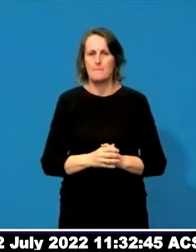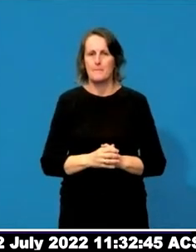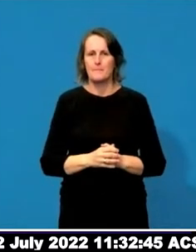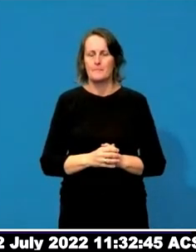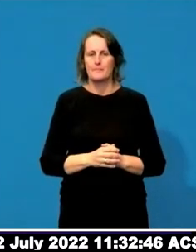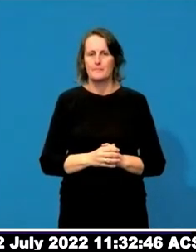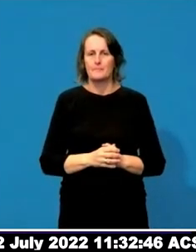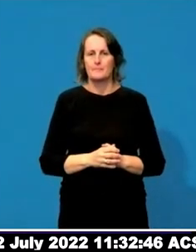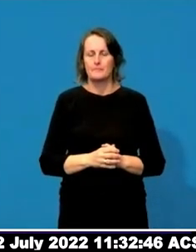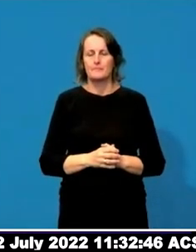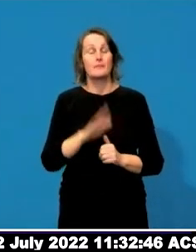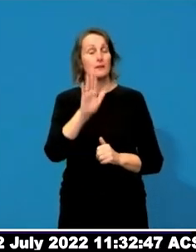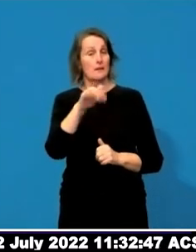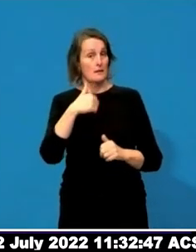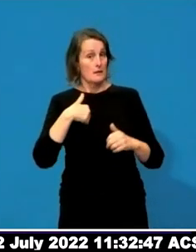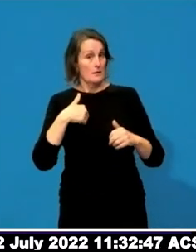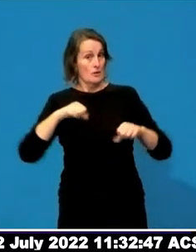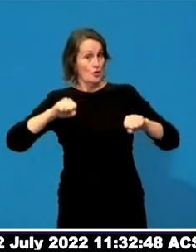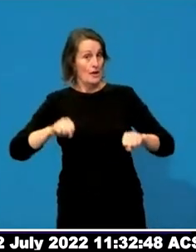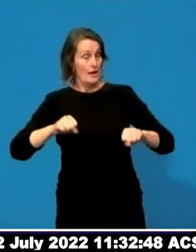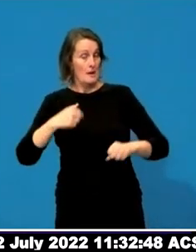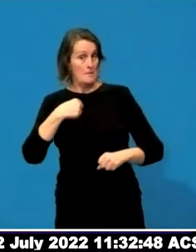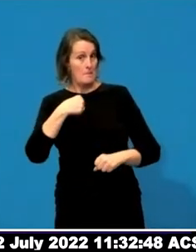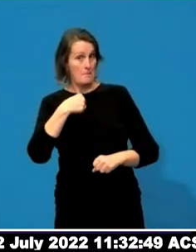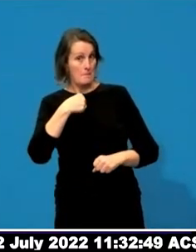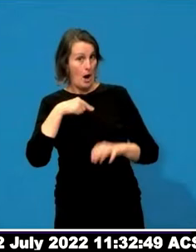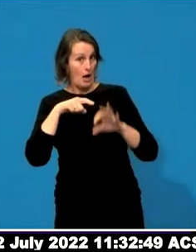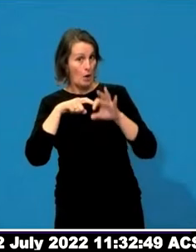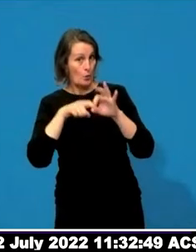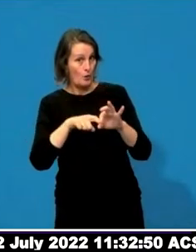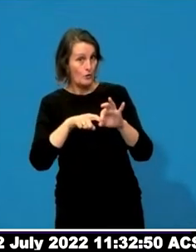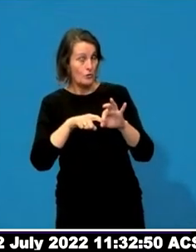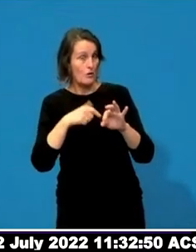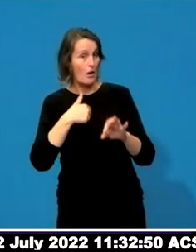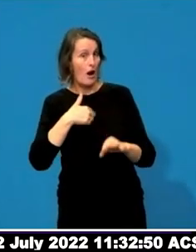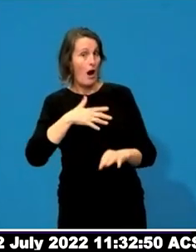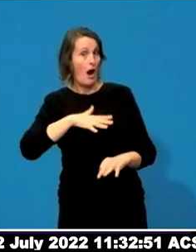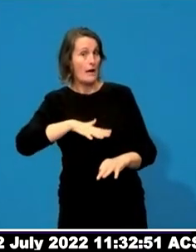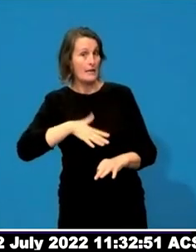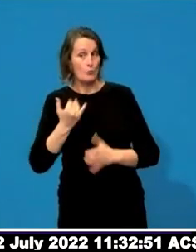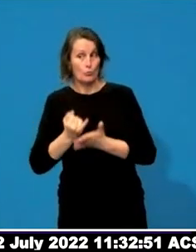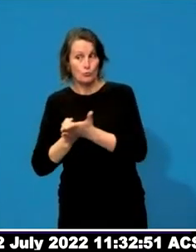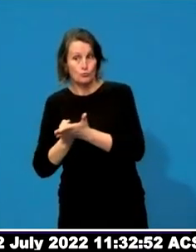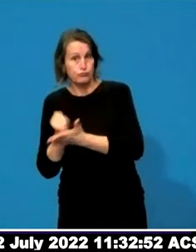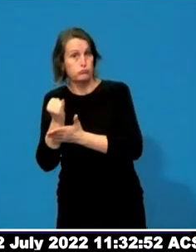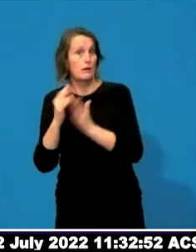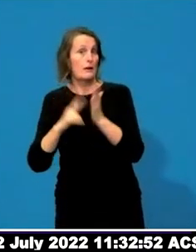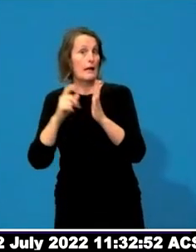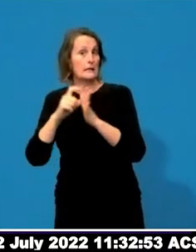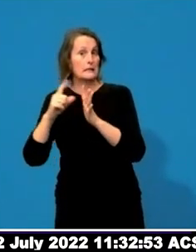I should make it clear that nothing in my question was intended to be critical of the NDIA or the people who administer the services. No.